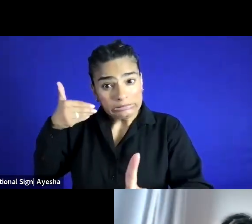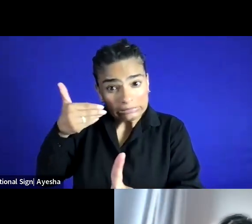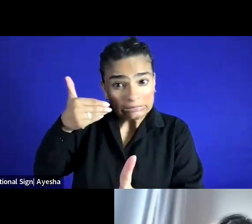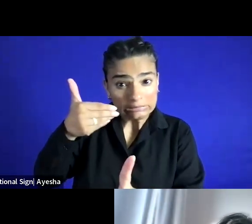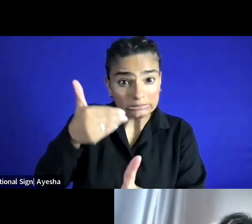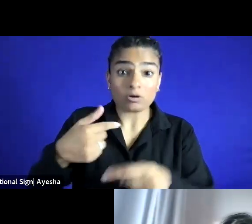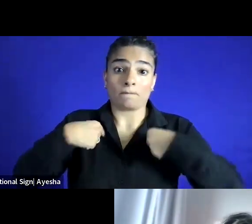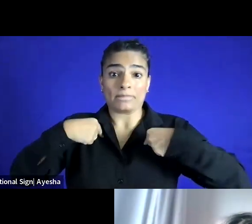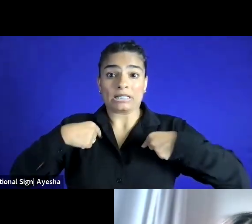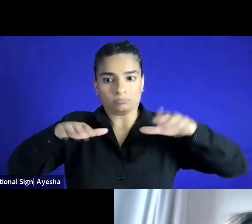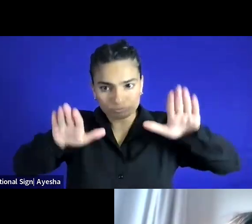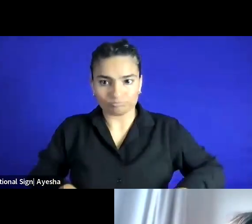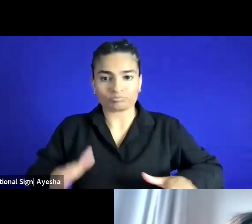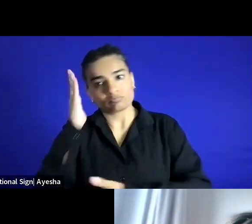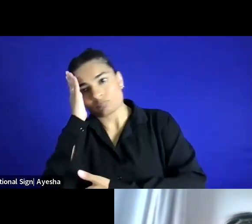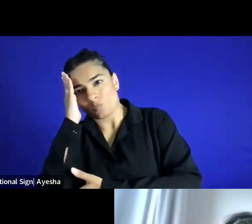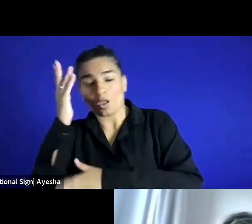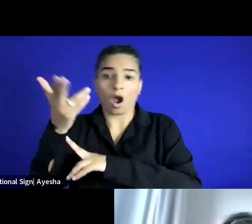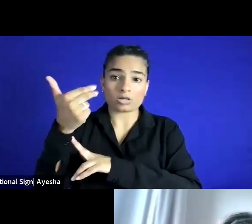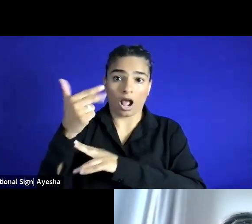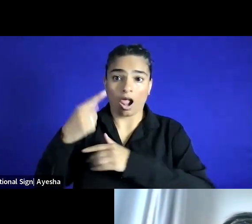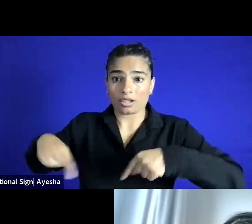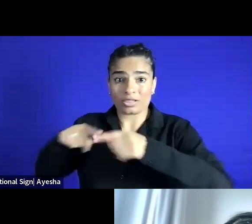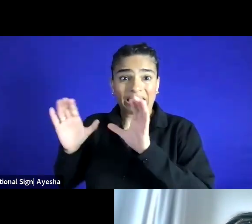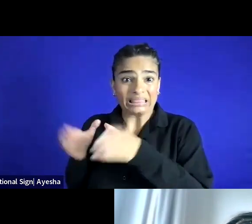And so if once you arrive, you find that you are not paired